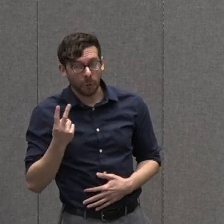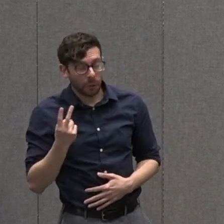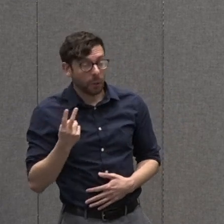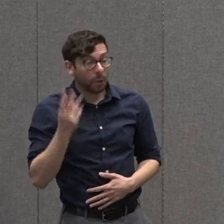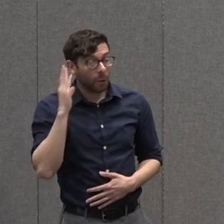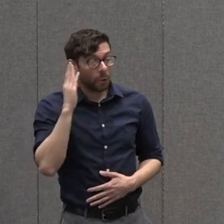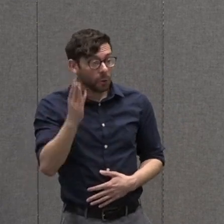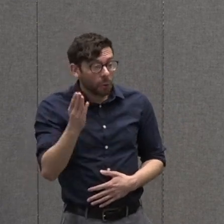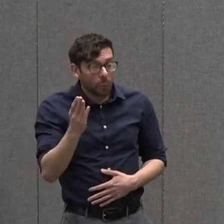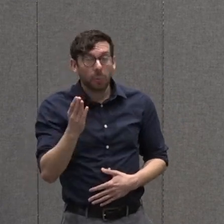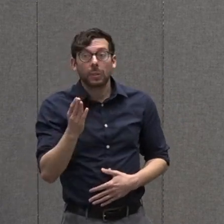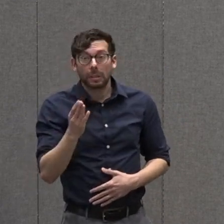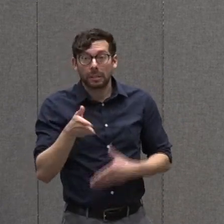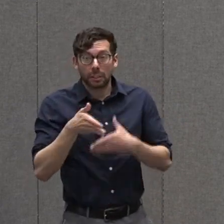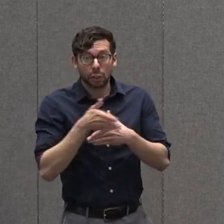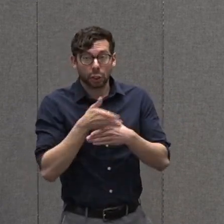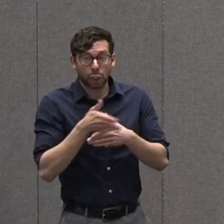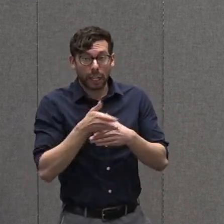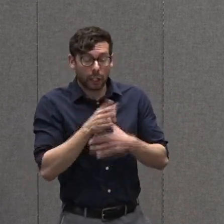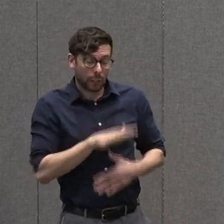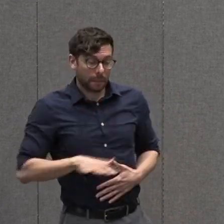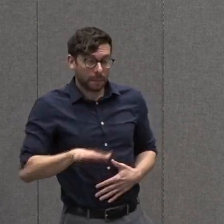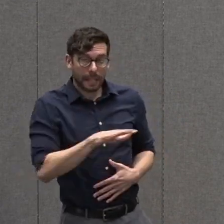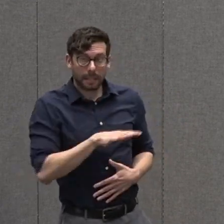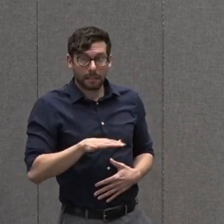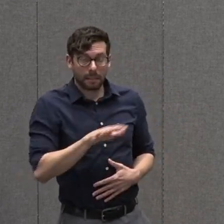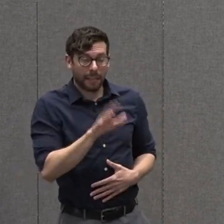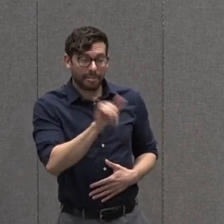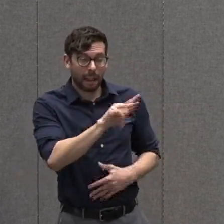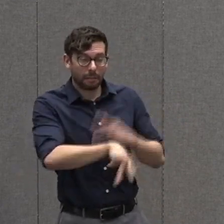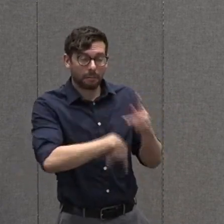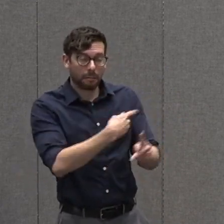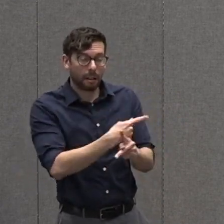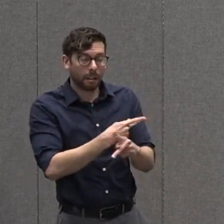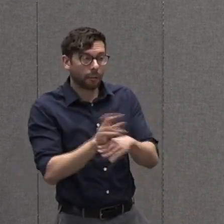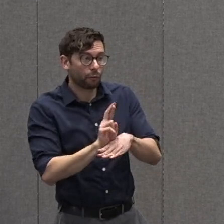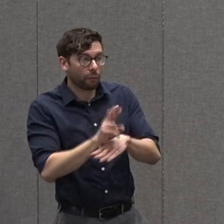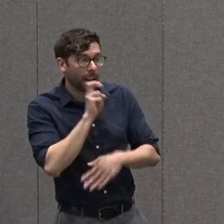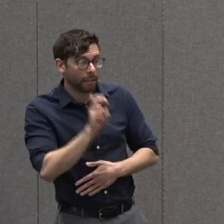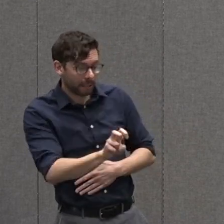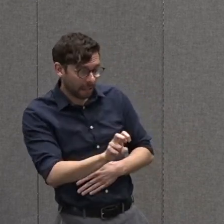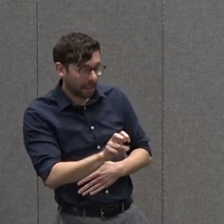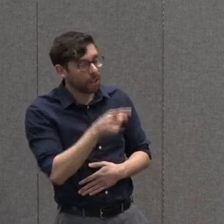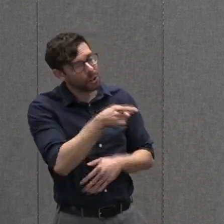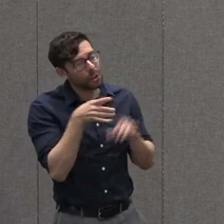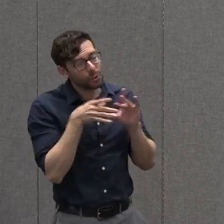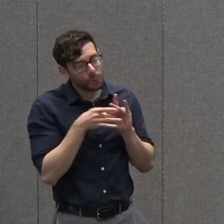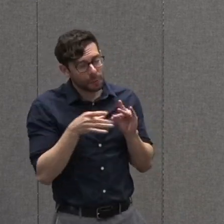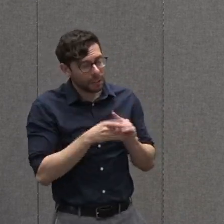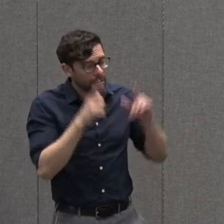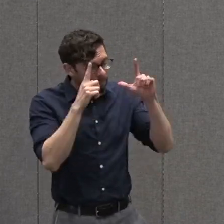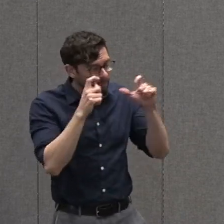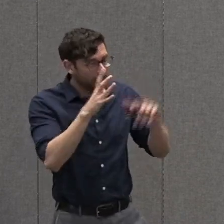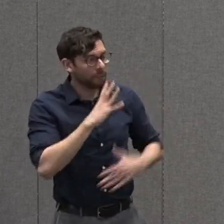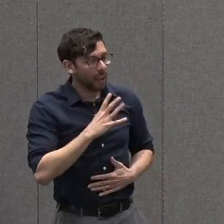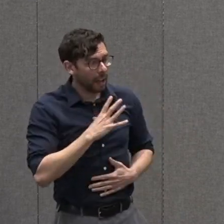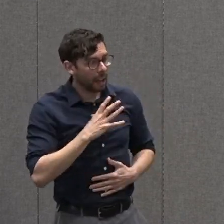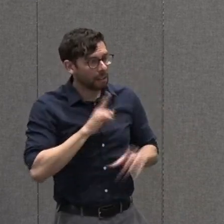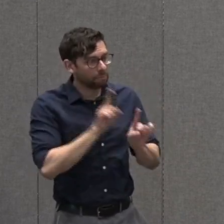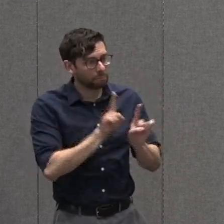And if they see a rattlesnake, you talked about, you know, taking a picture's fine, stay 15 feet away, all of those things.